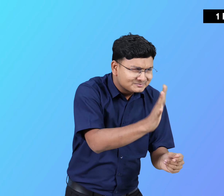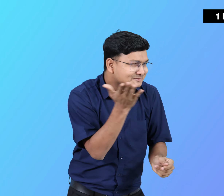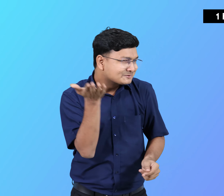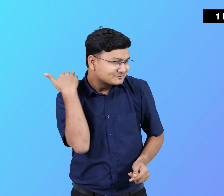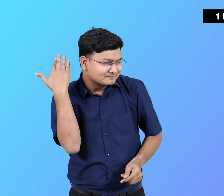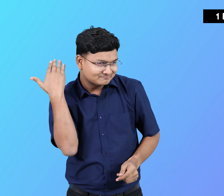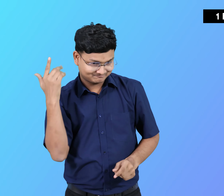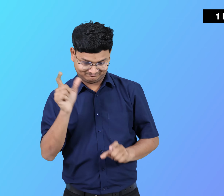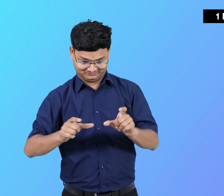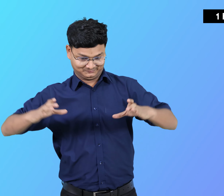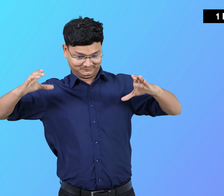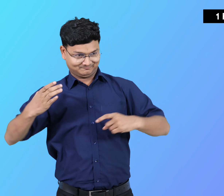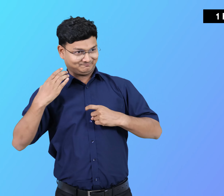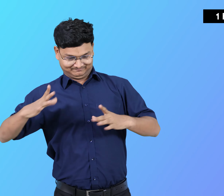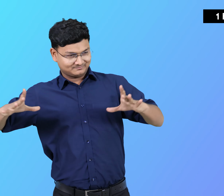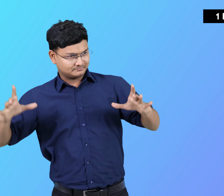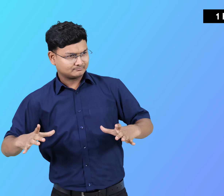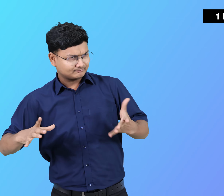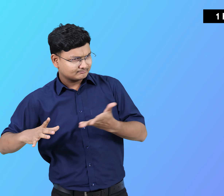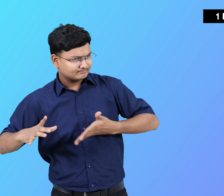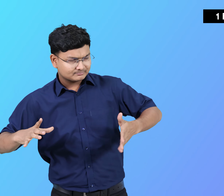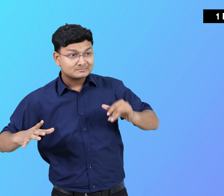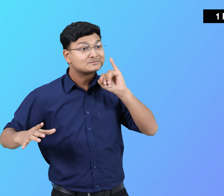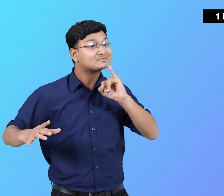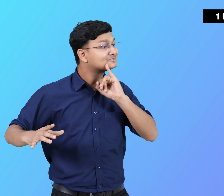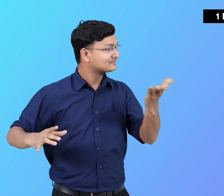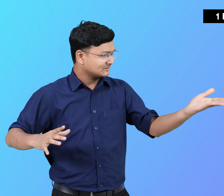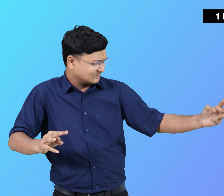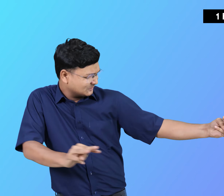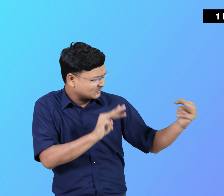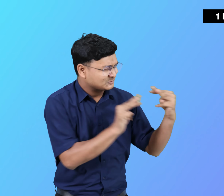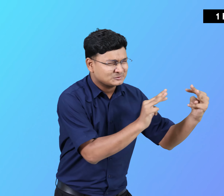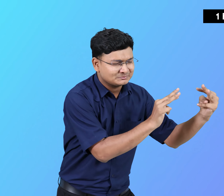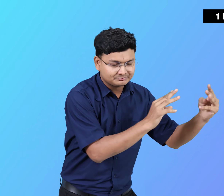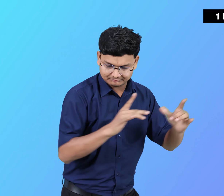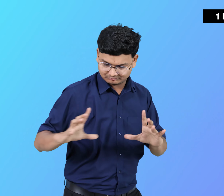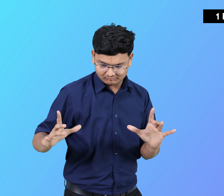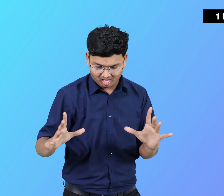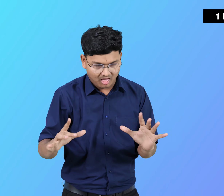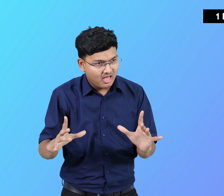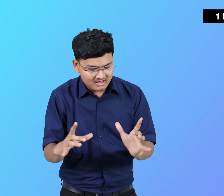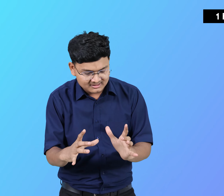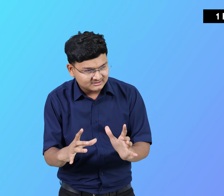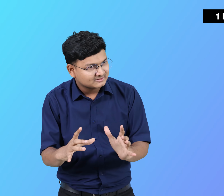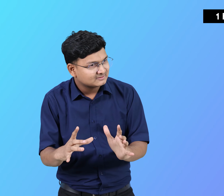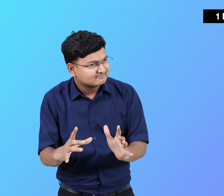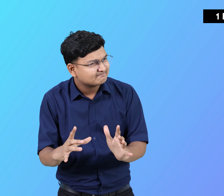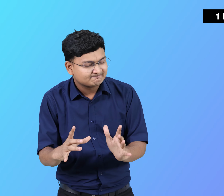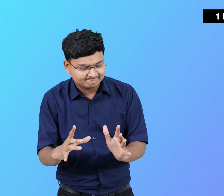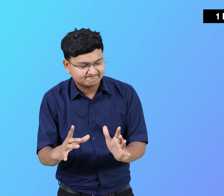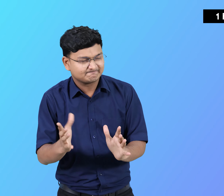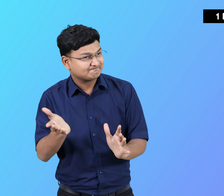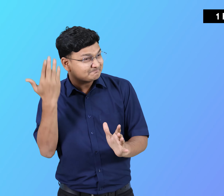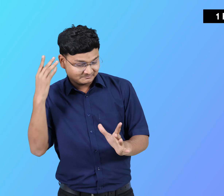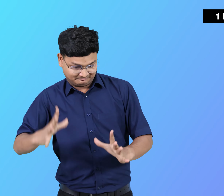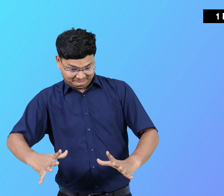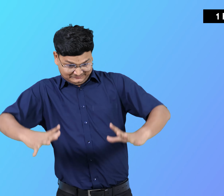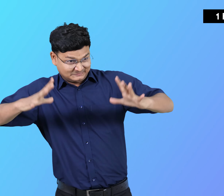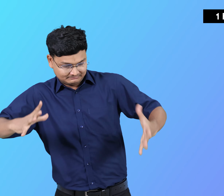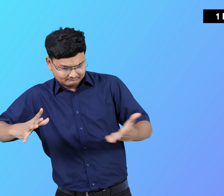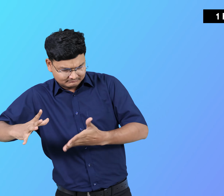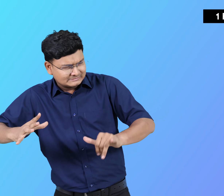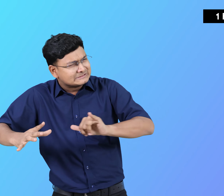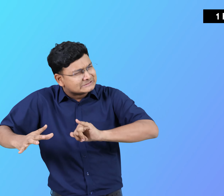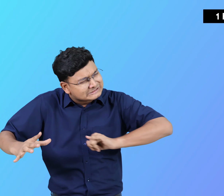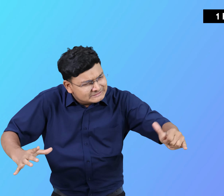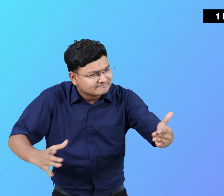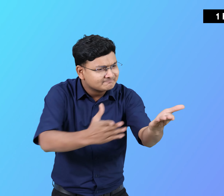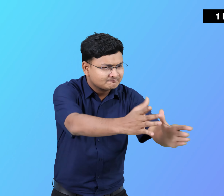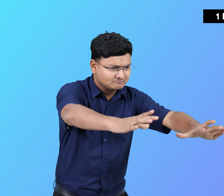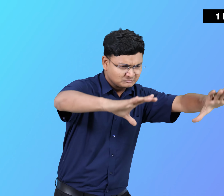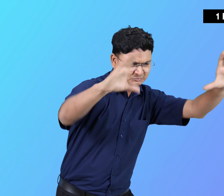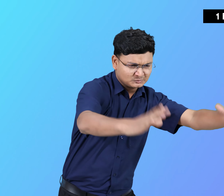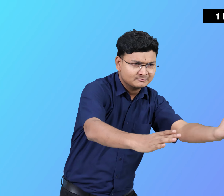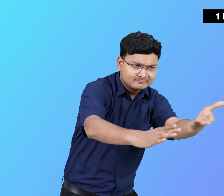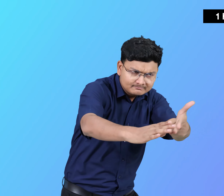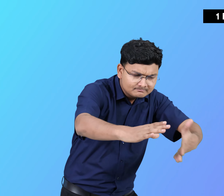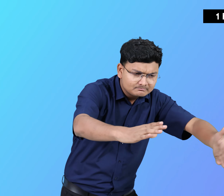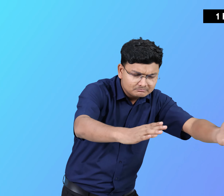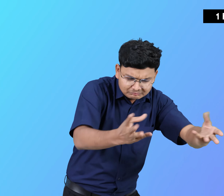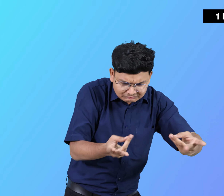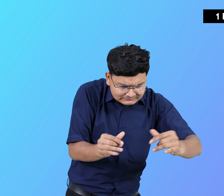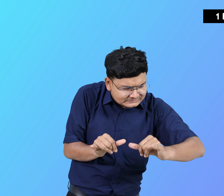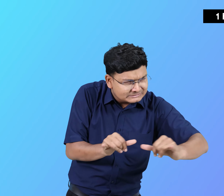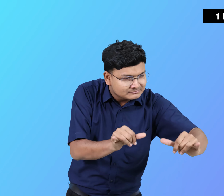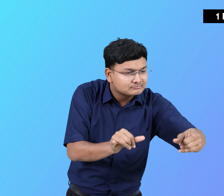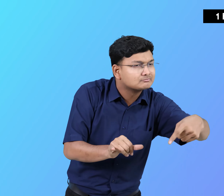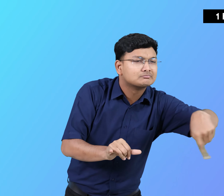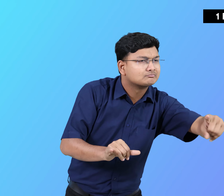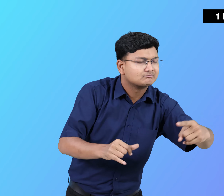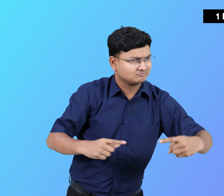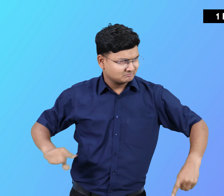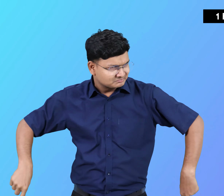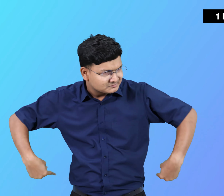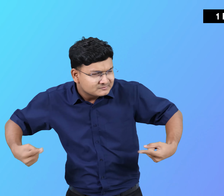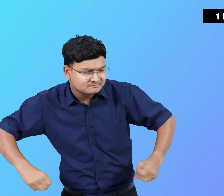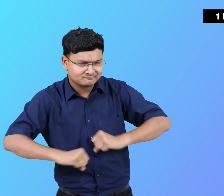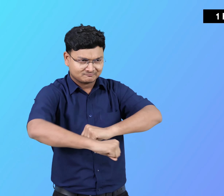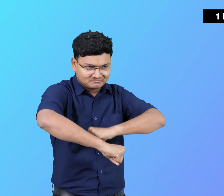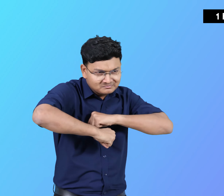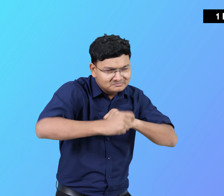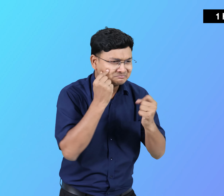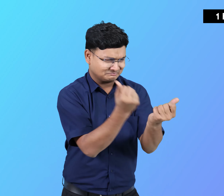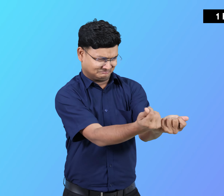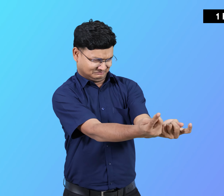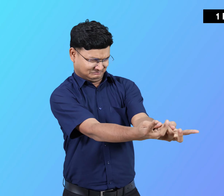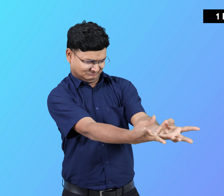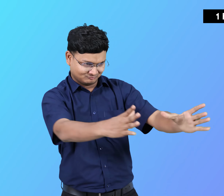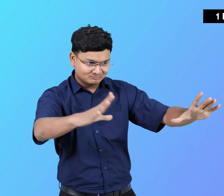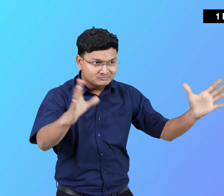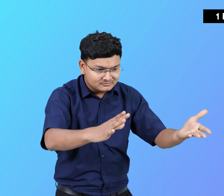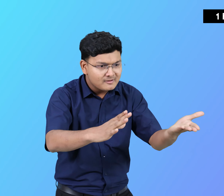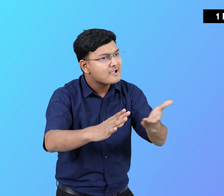Let’s gather an army like the one that was destroyed. Gather as many men, horses and chariots as before,